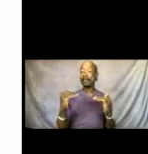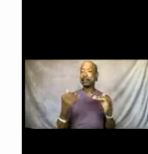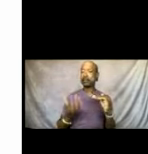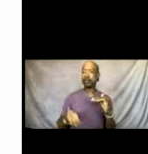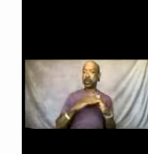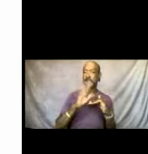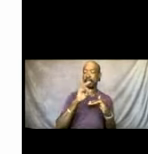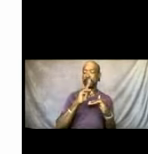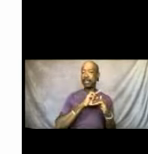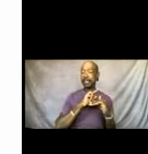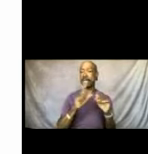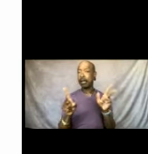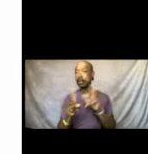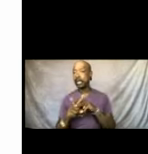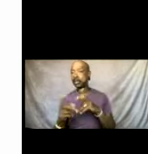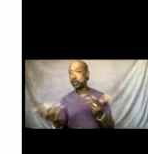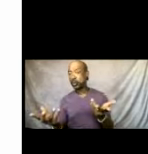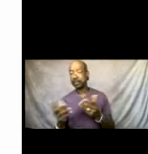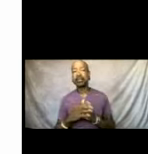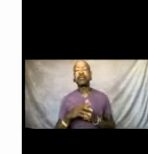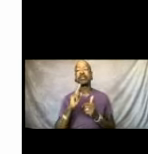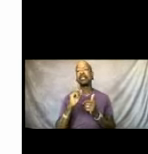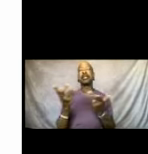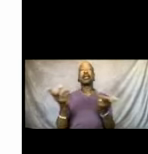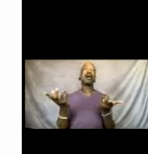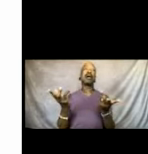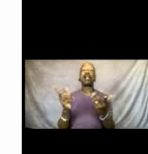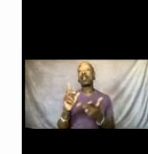Another big thing is, you know , which programs does this